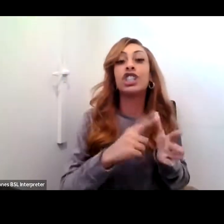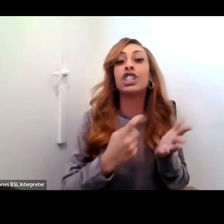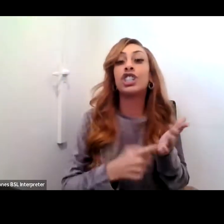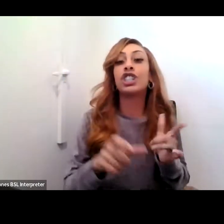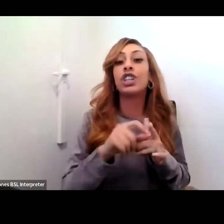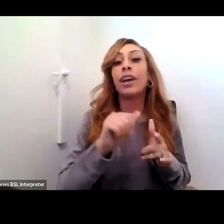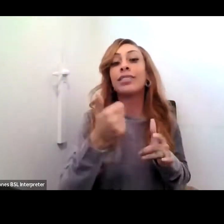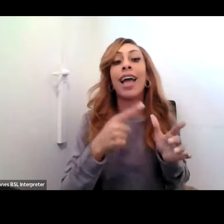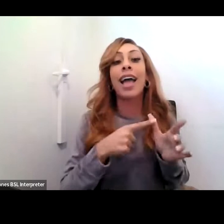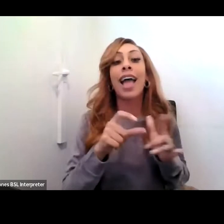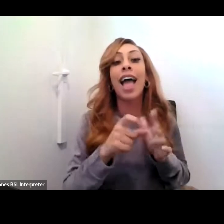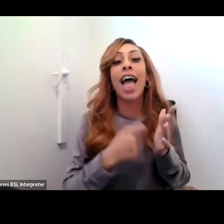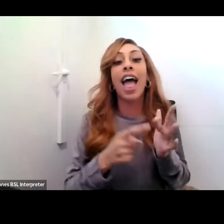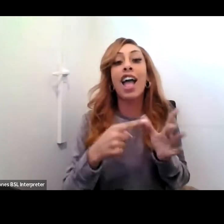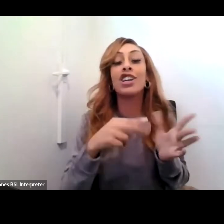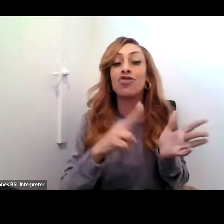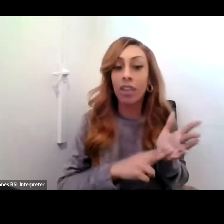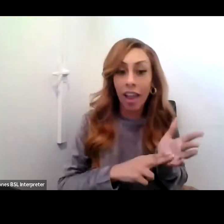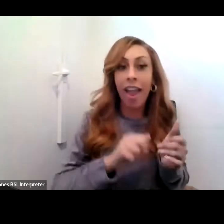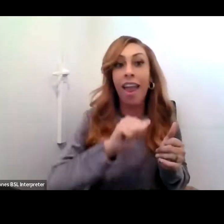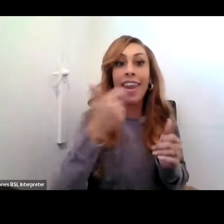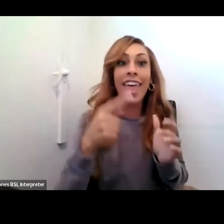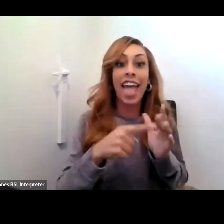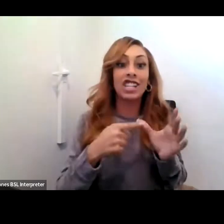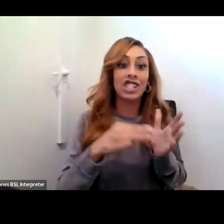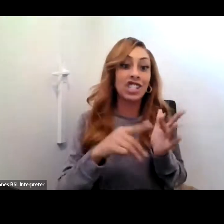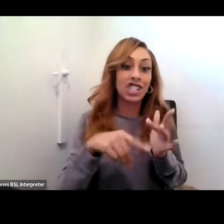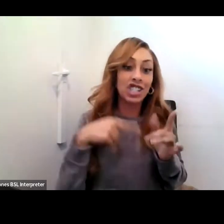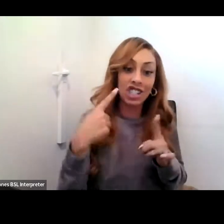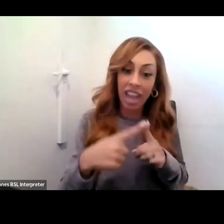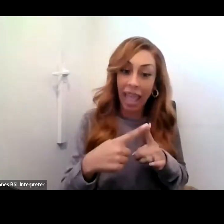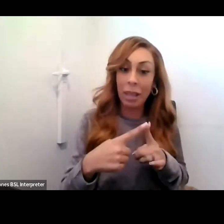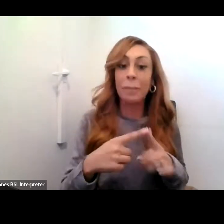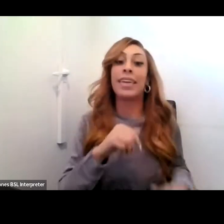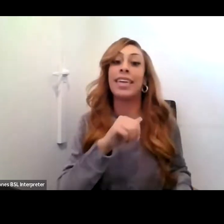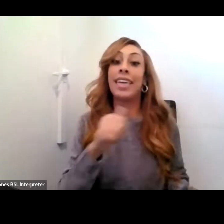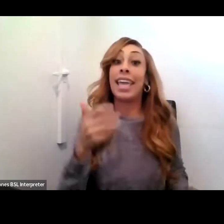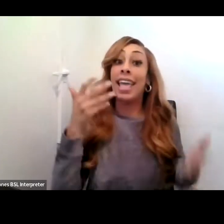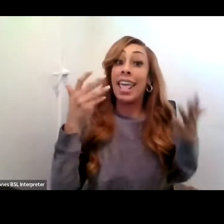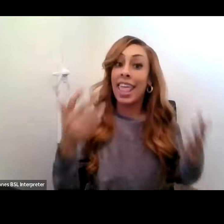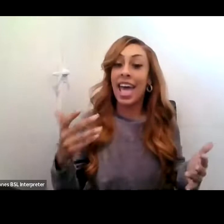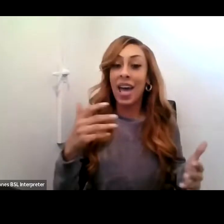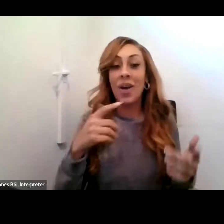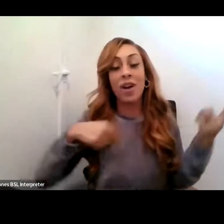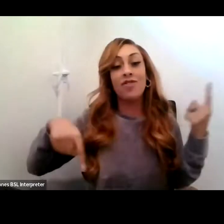and some points that we will undoubtedly return to during the round table discussion at the end.